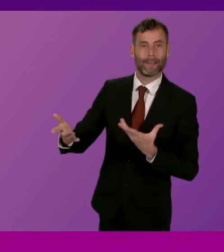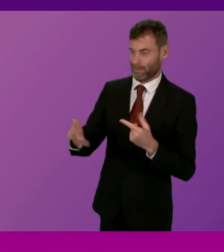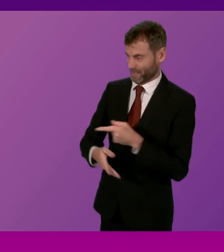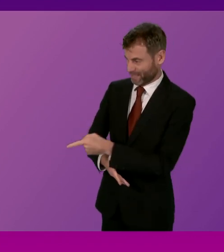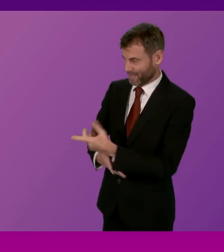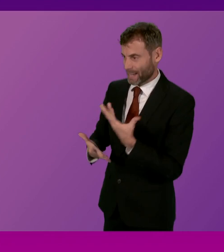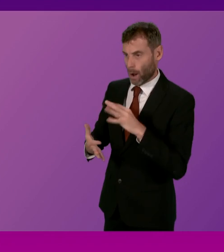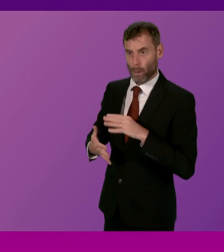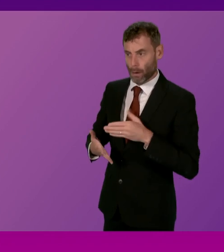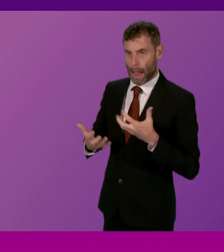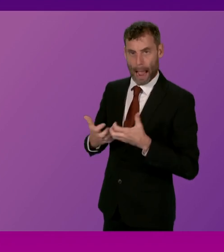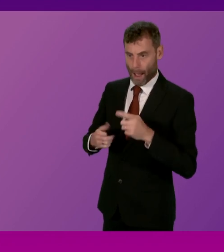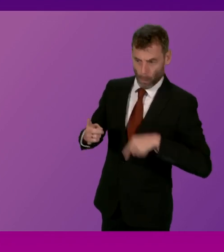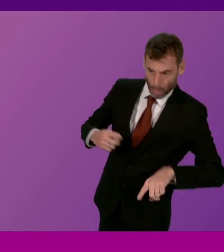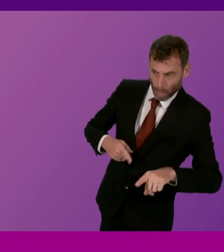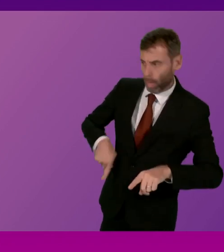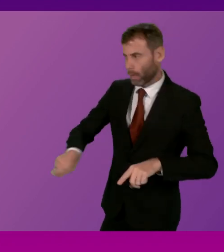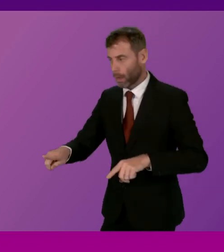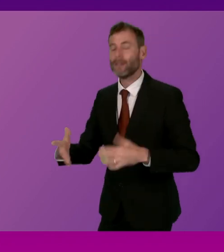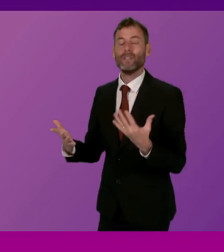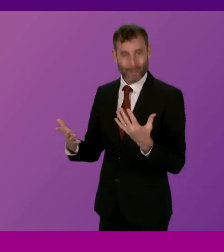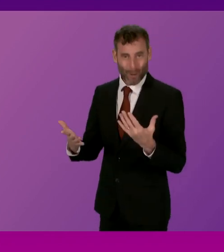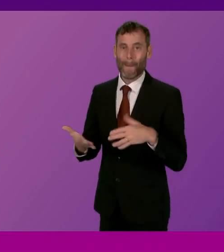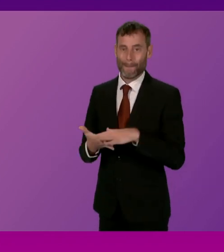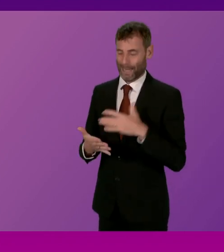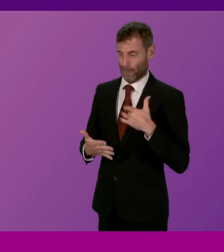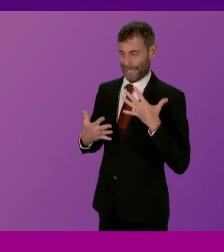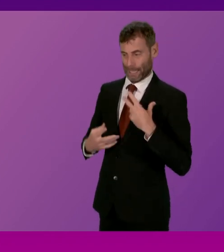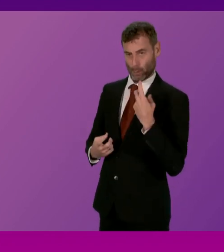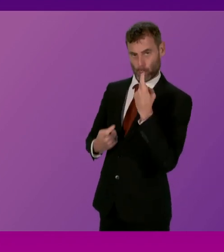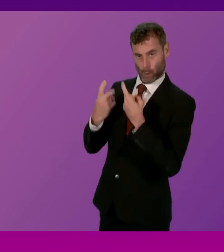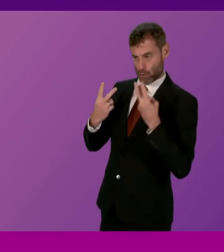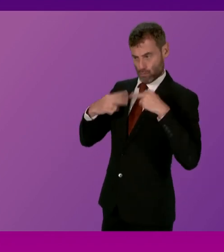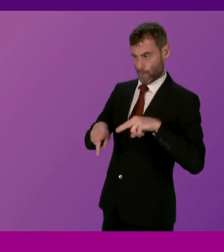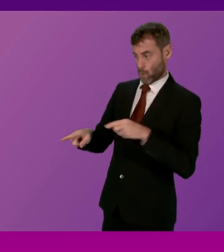We need to take time to fully understand the implications of the impact of the cancellation